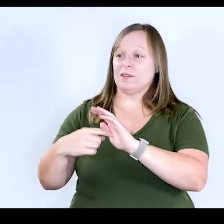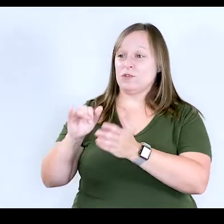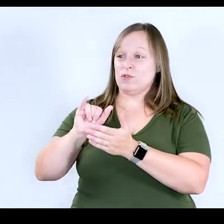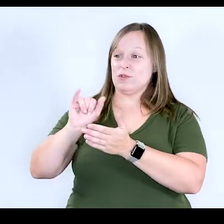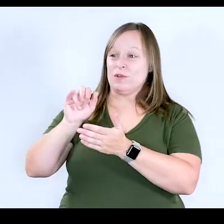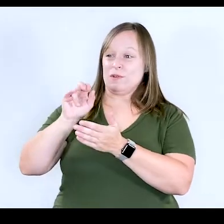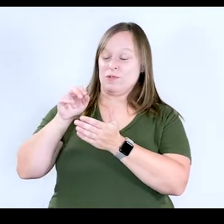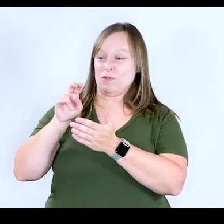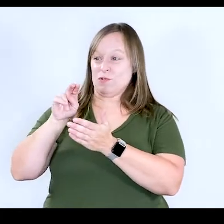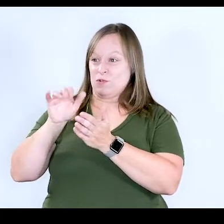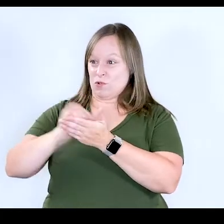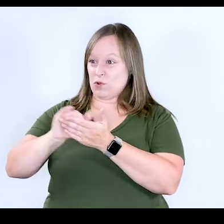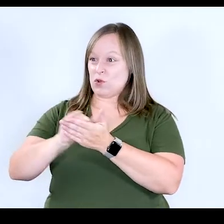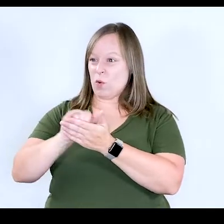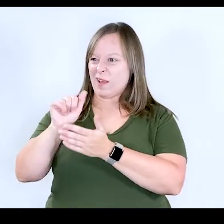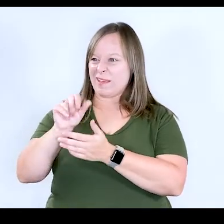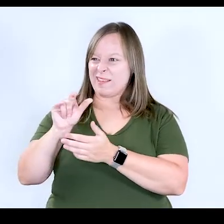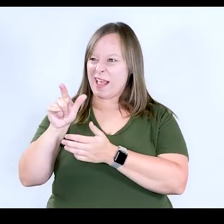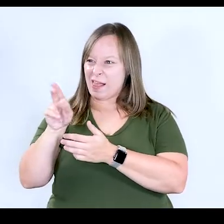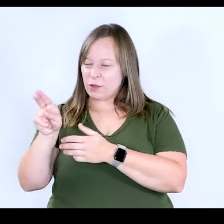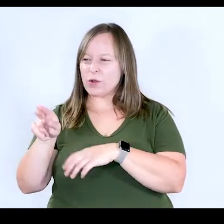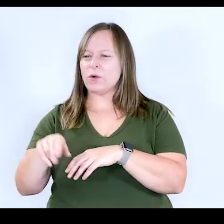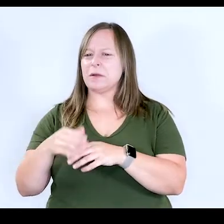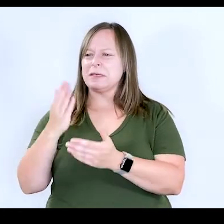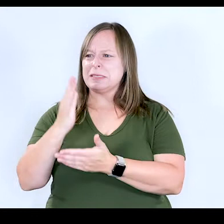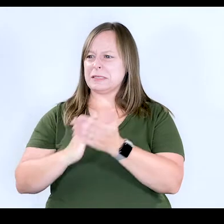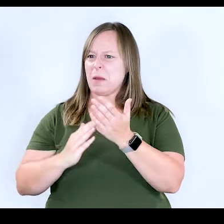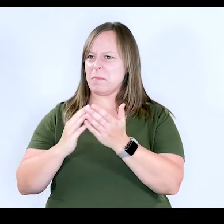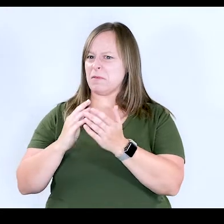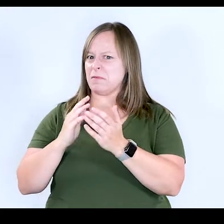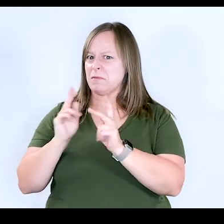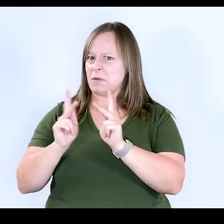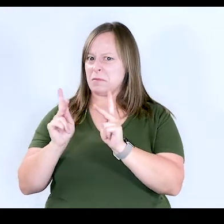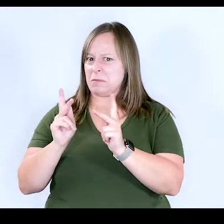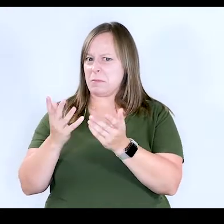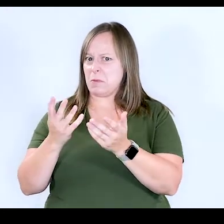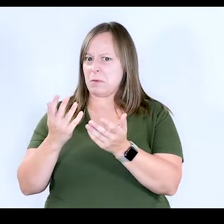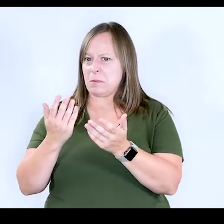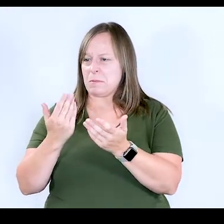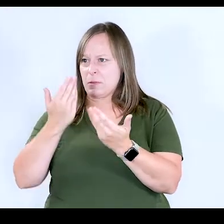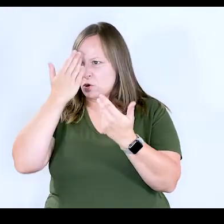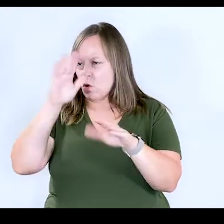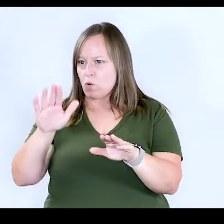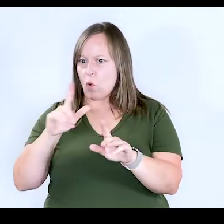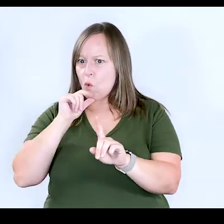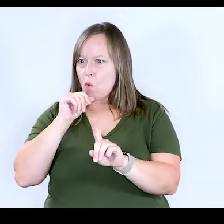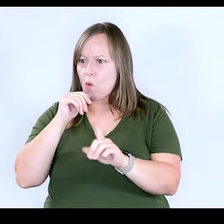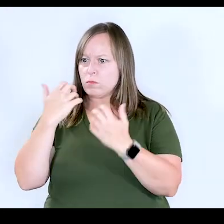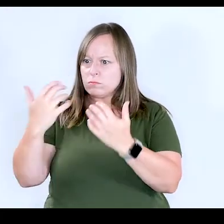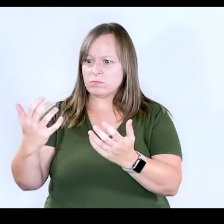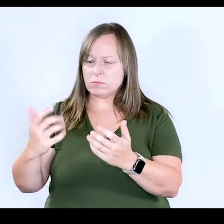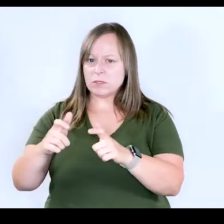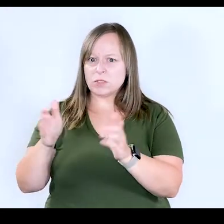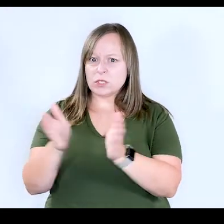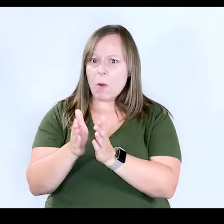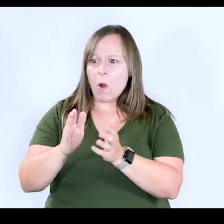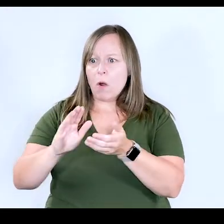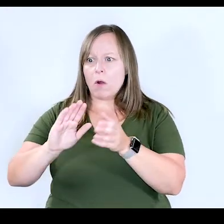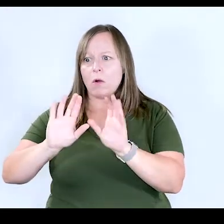chapter of the ACLU, some of our audience may not know what community you serve. Is it a small group of people?